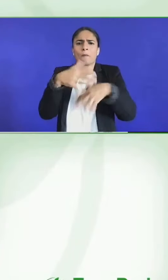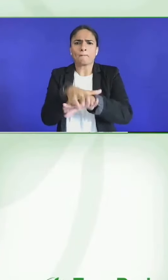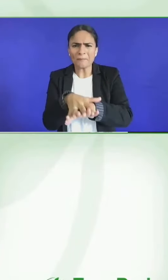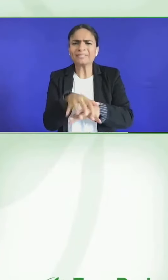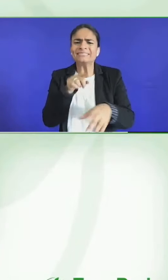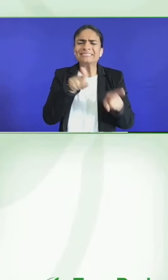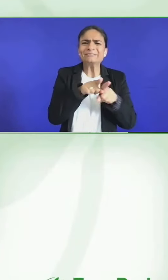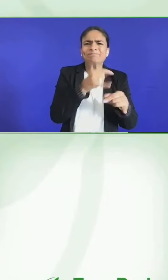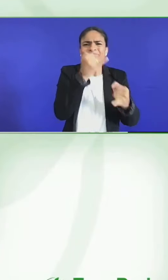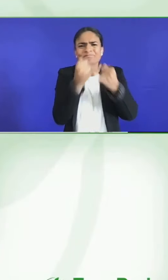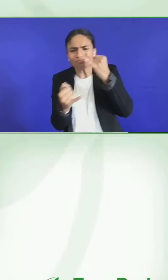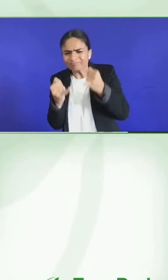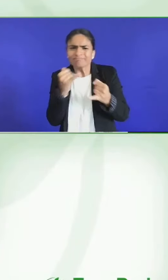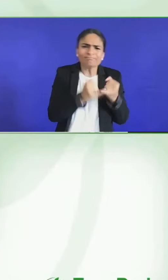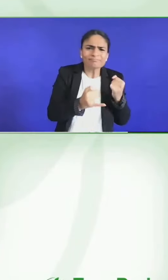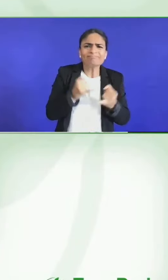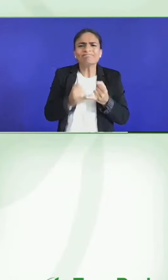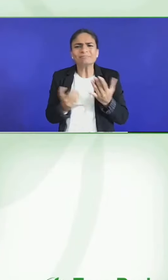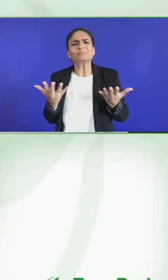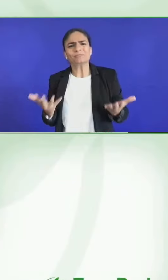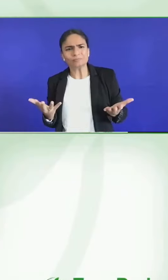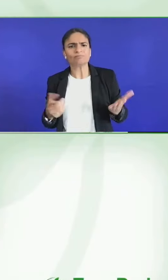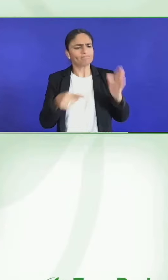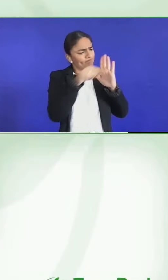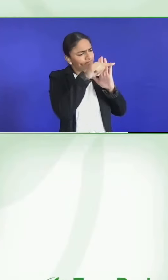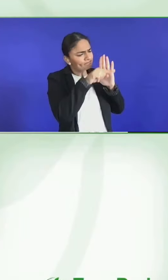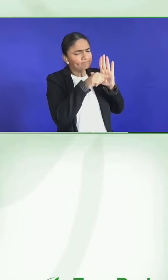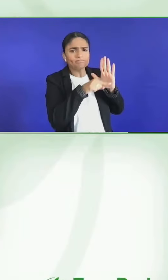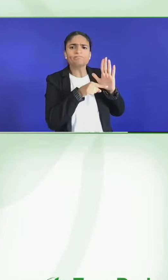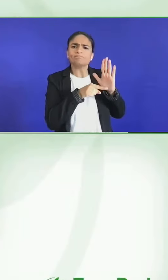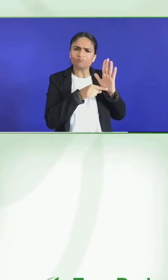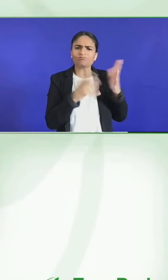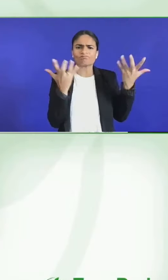It mostly focused on including autonomy and choice of disabled